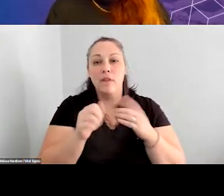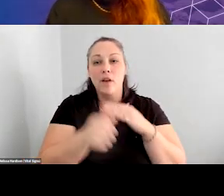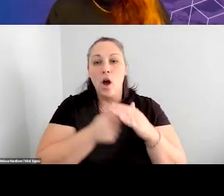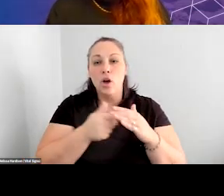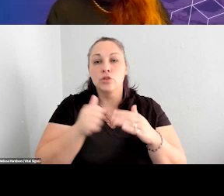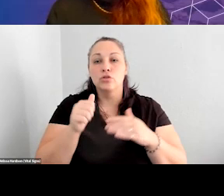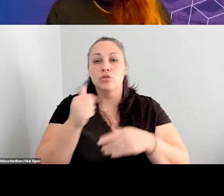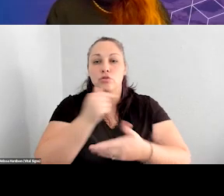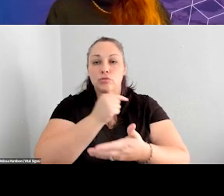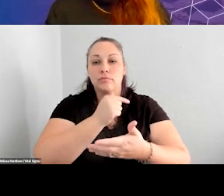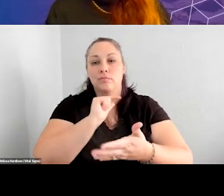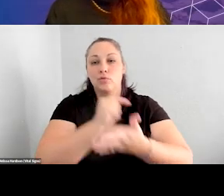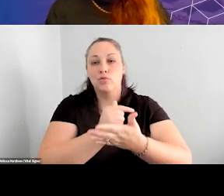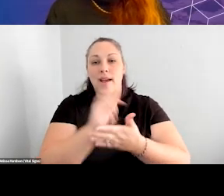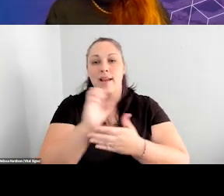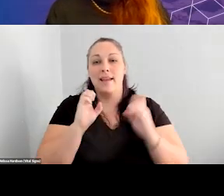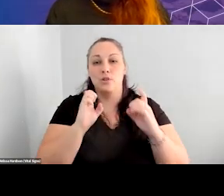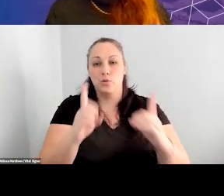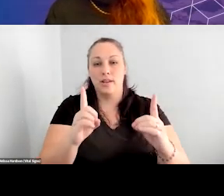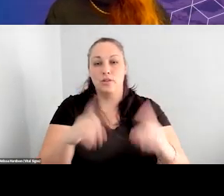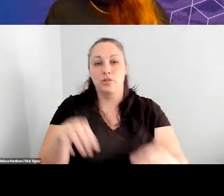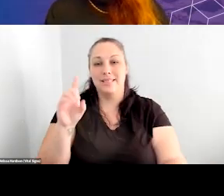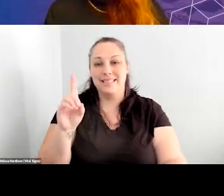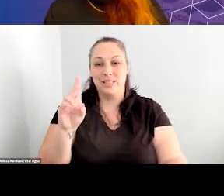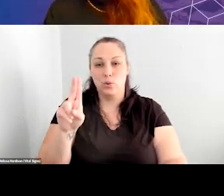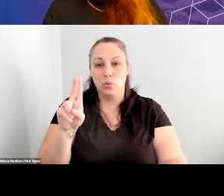and study of innovative STEM learning environments